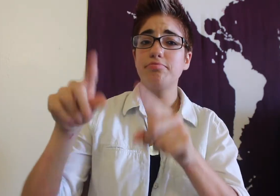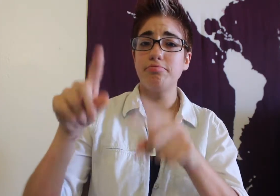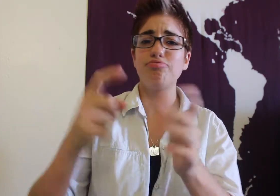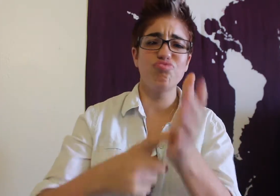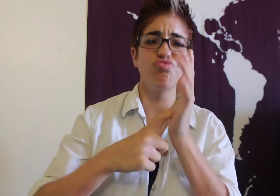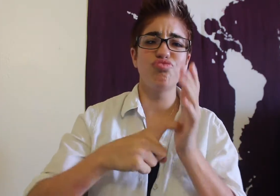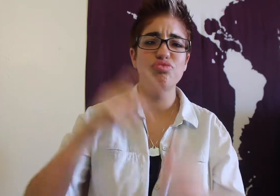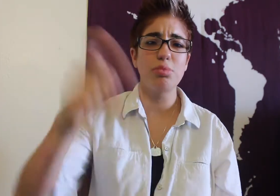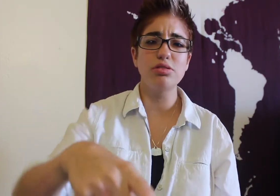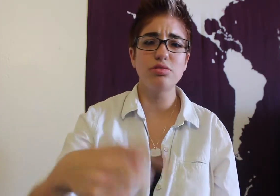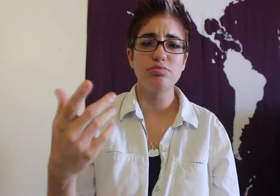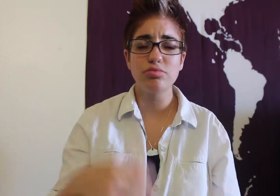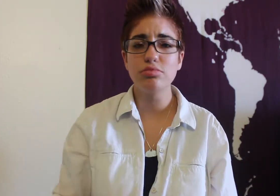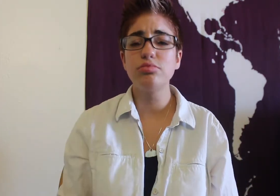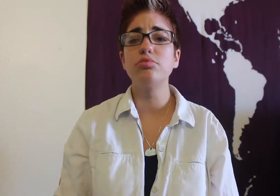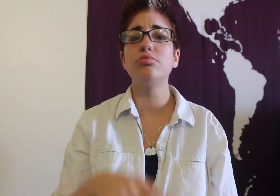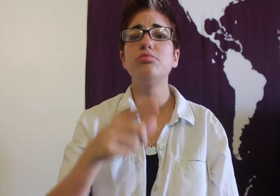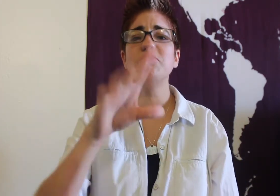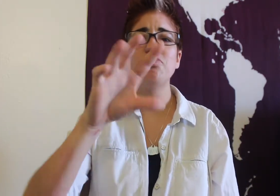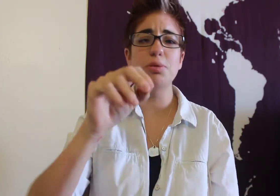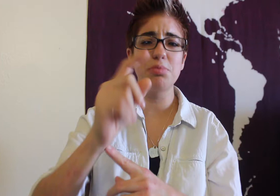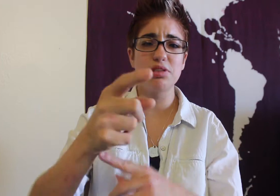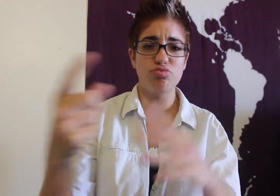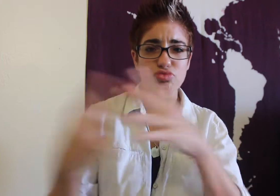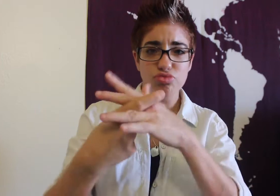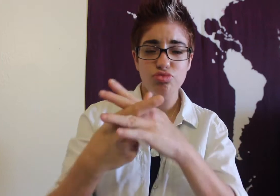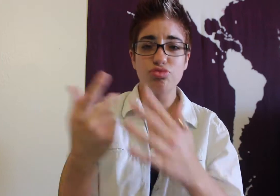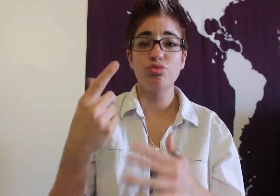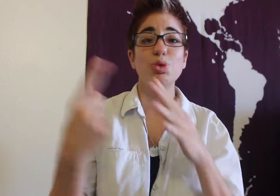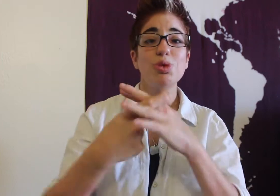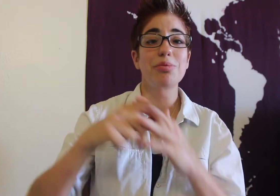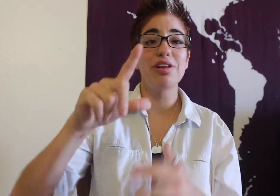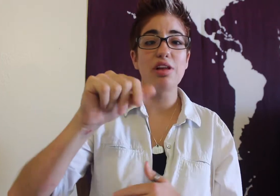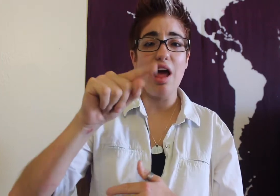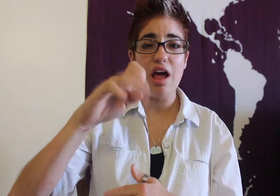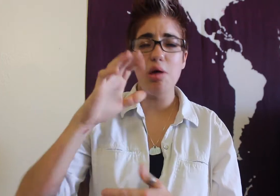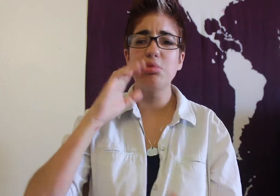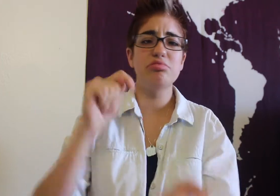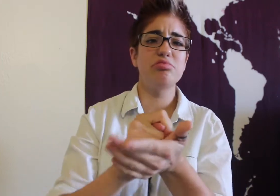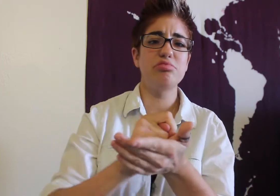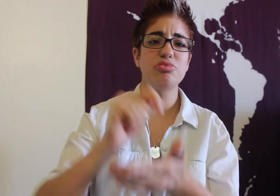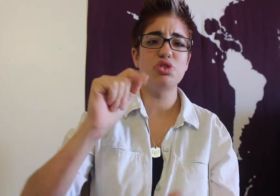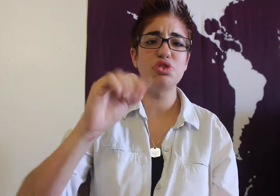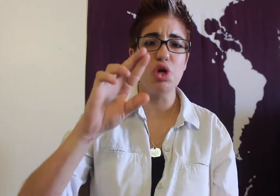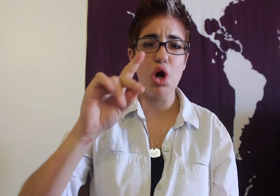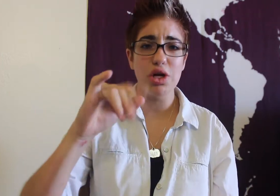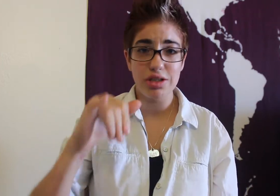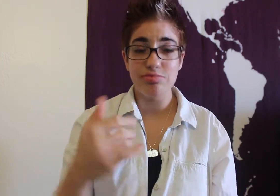Next, attending to classes is required. You are expected to attend full 50 minutes, or you will be considered tardy.